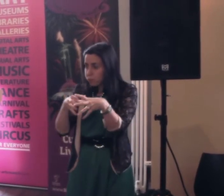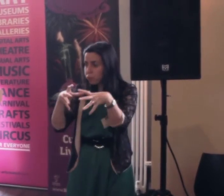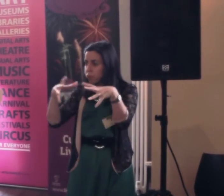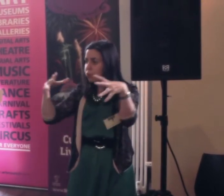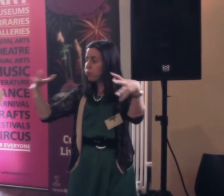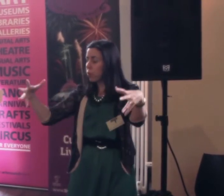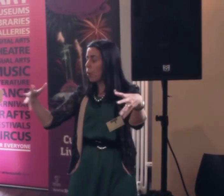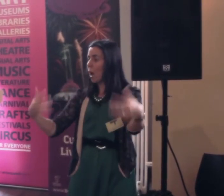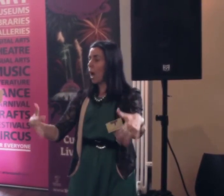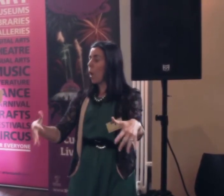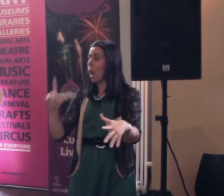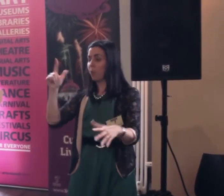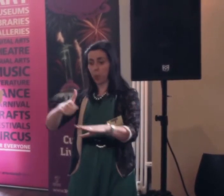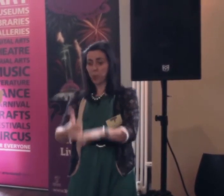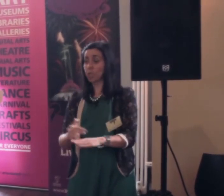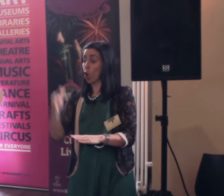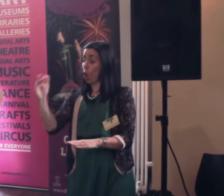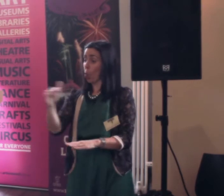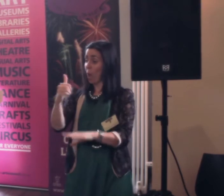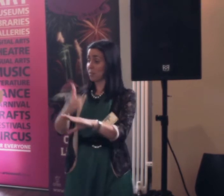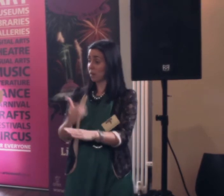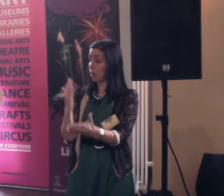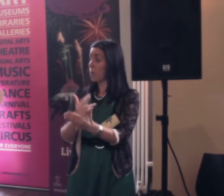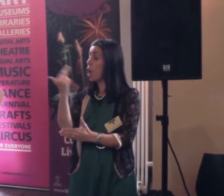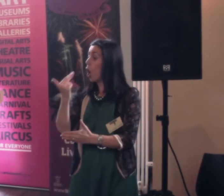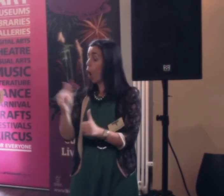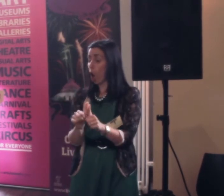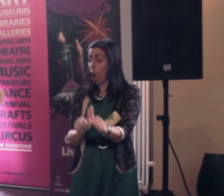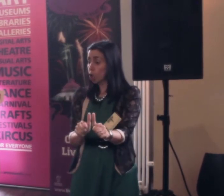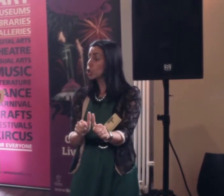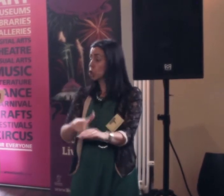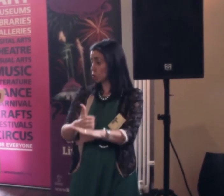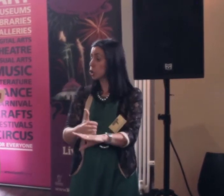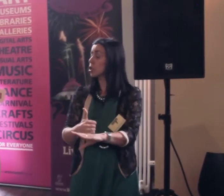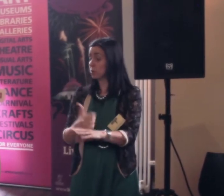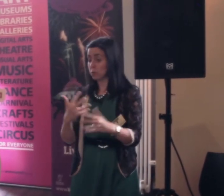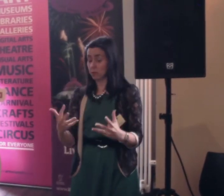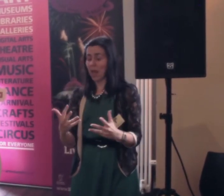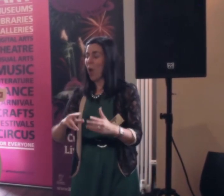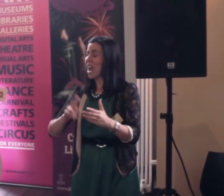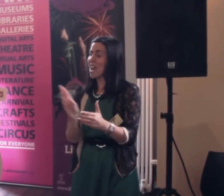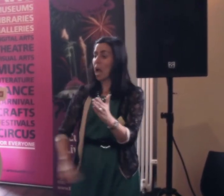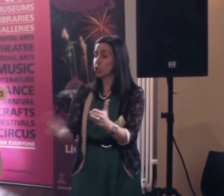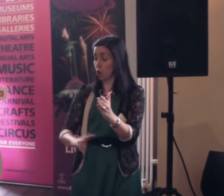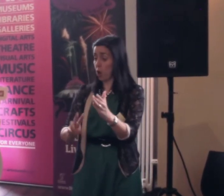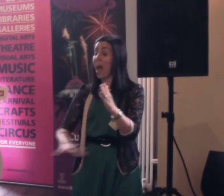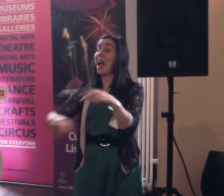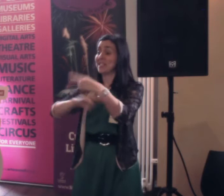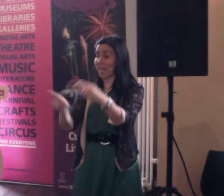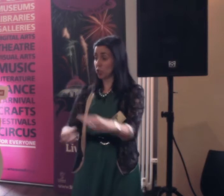a Liverpool based, and North West based arts organisation to now have national and international acclaim